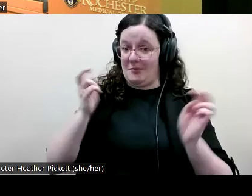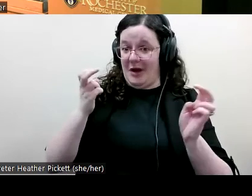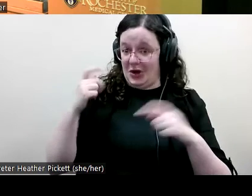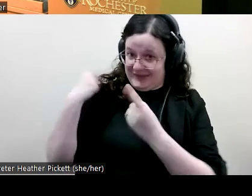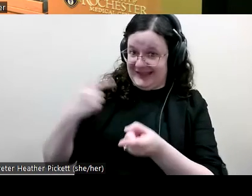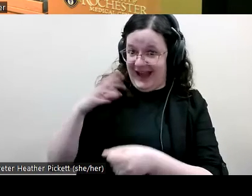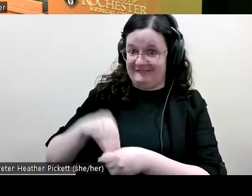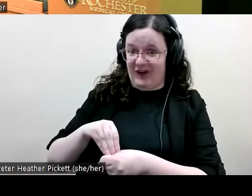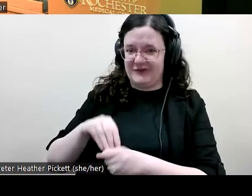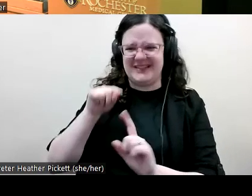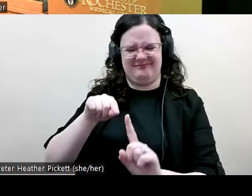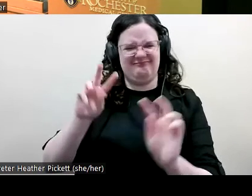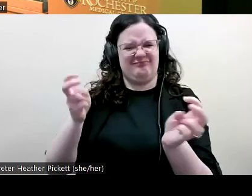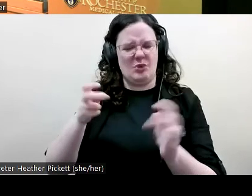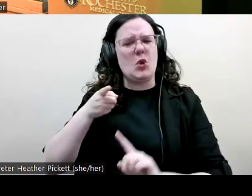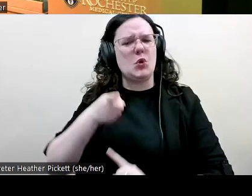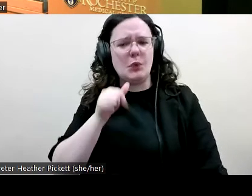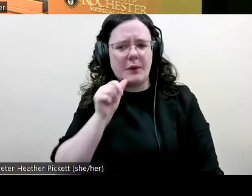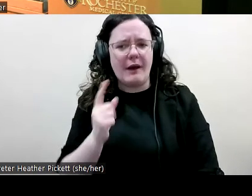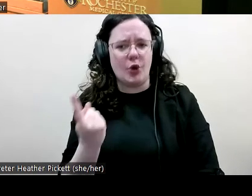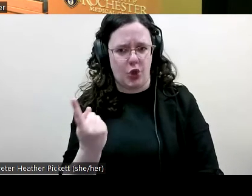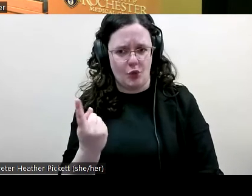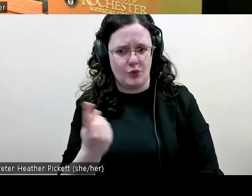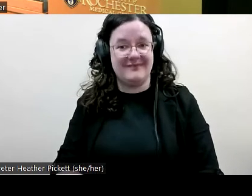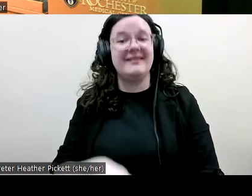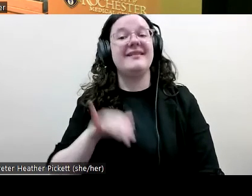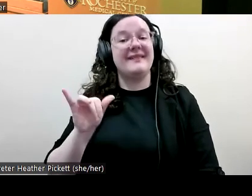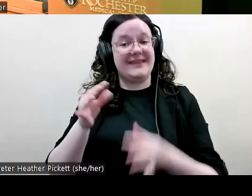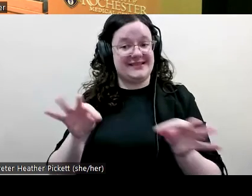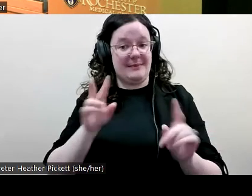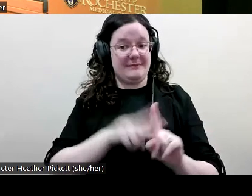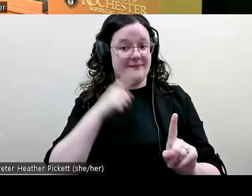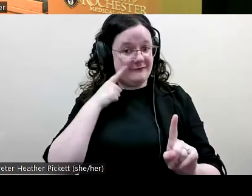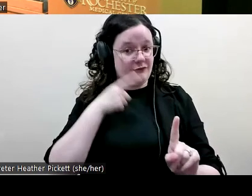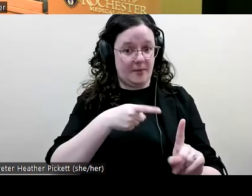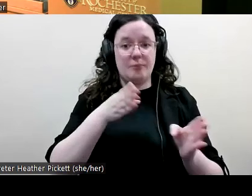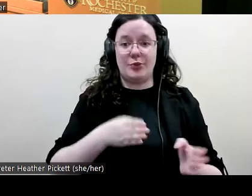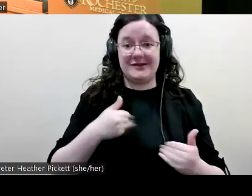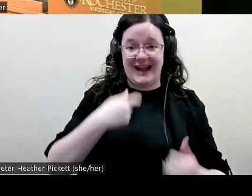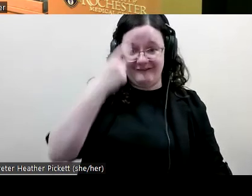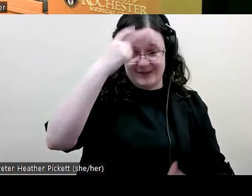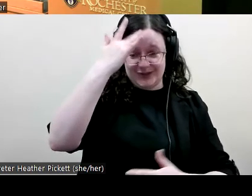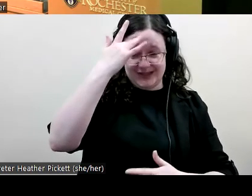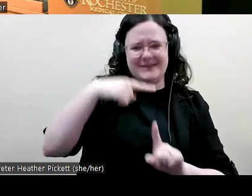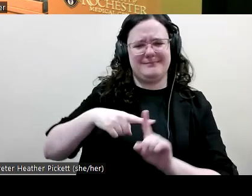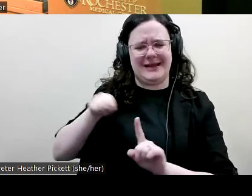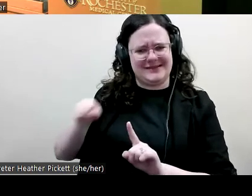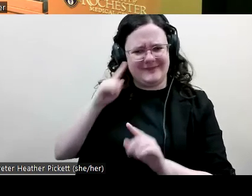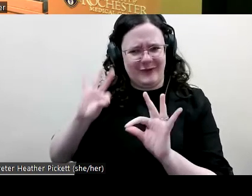a statement that we need to make both to people with mental illnesses but to family members as well and we'll move to